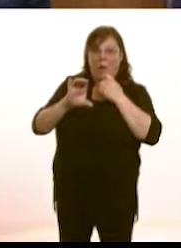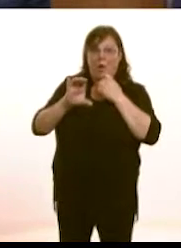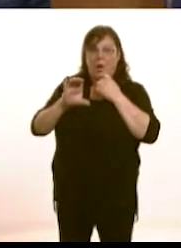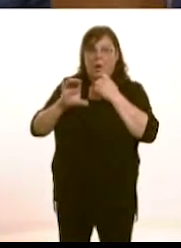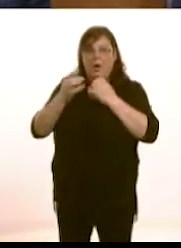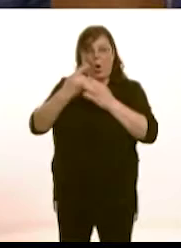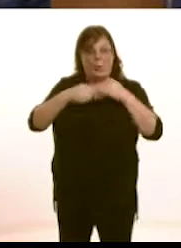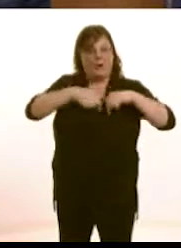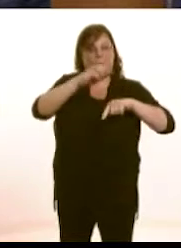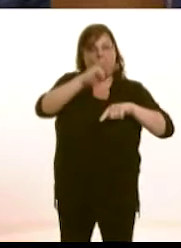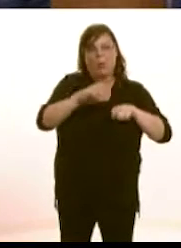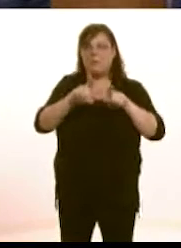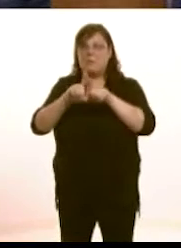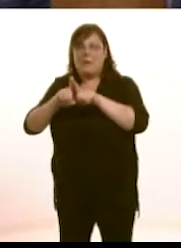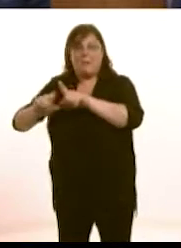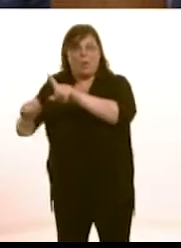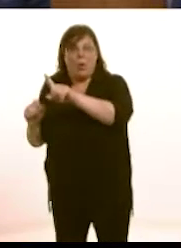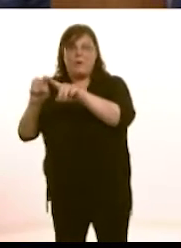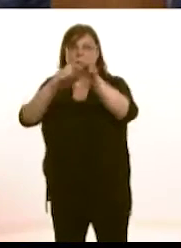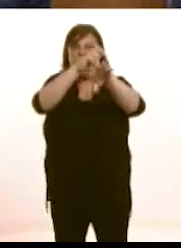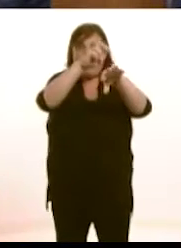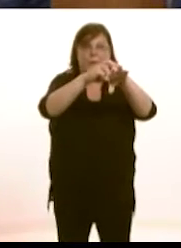Wales but Scotland and Northern Ireland as well, to provide certainty for farmers, because,